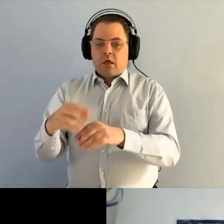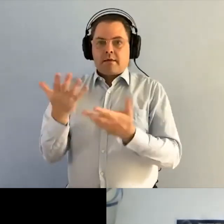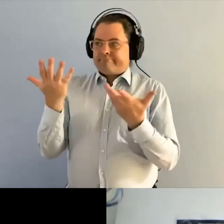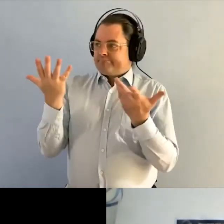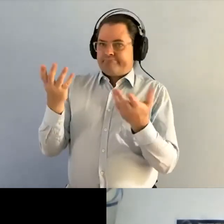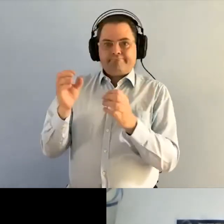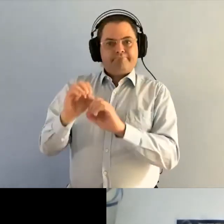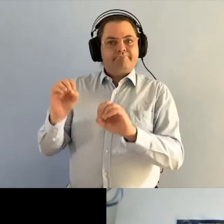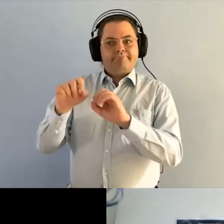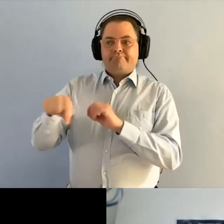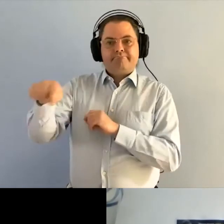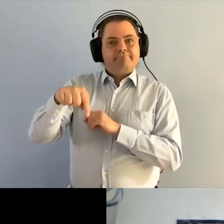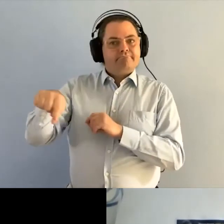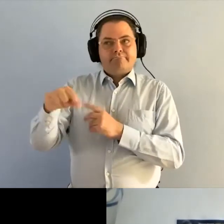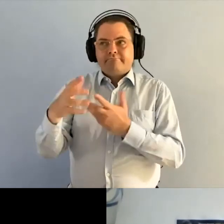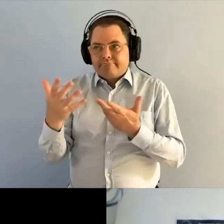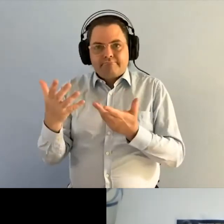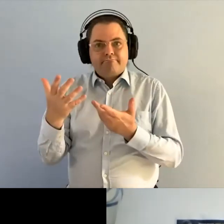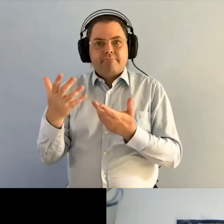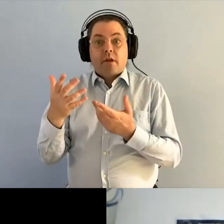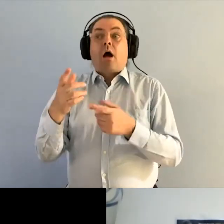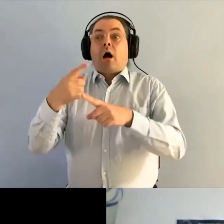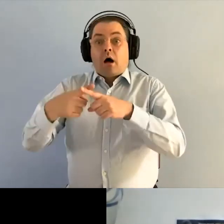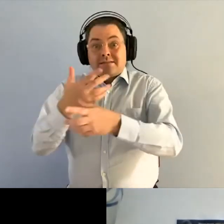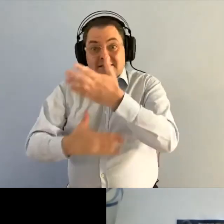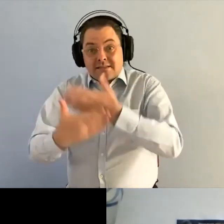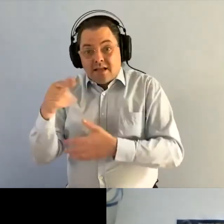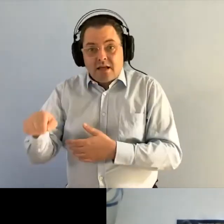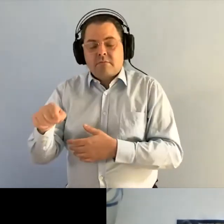and lost everything. And those displaced also